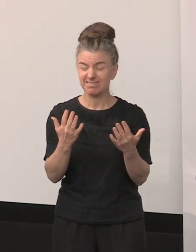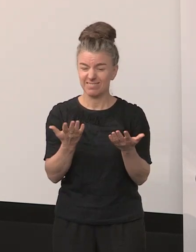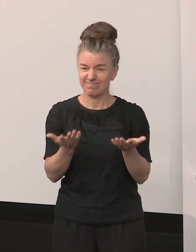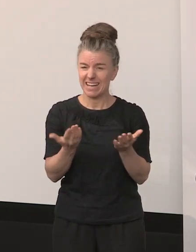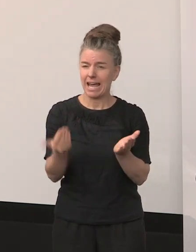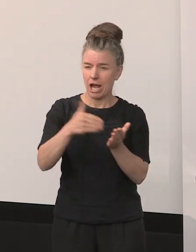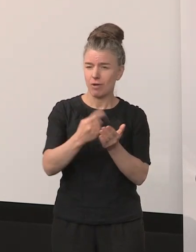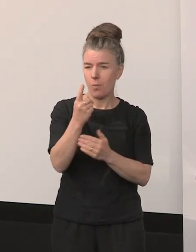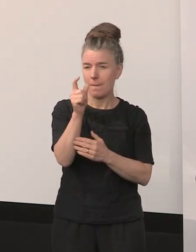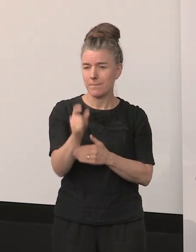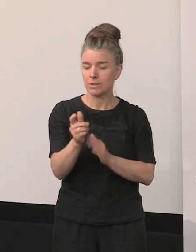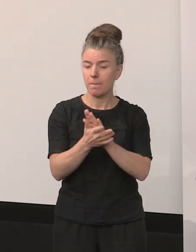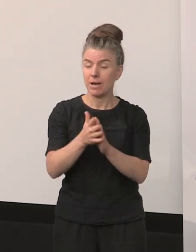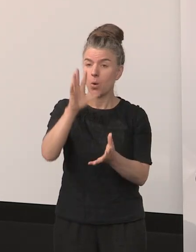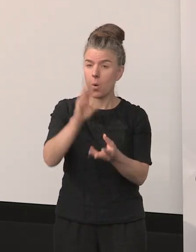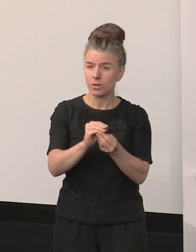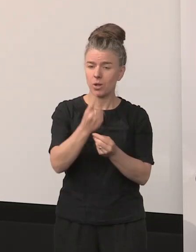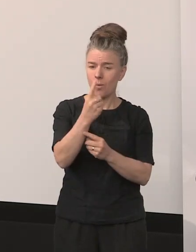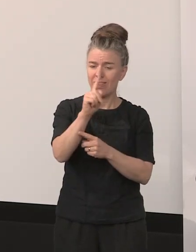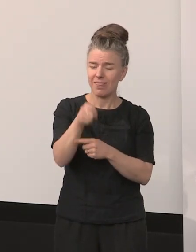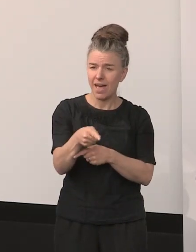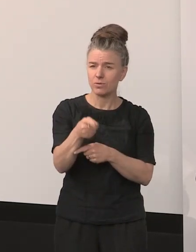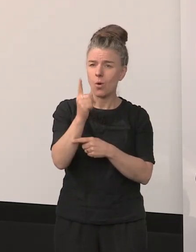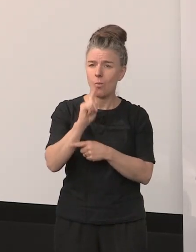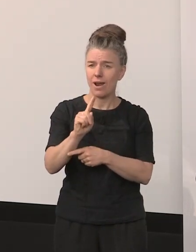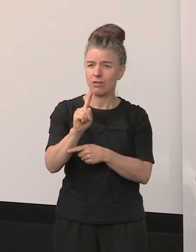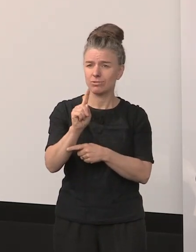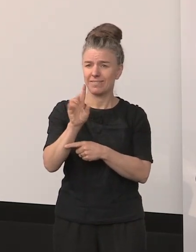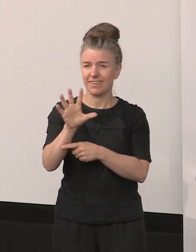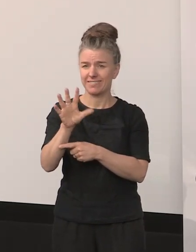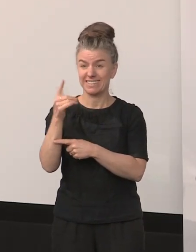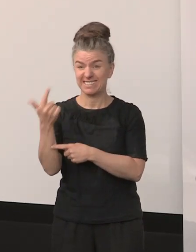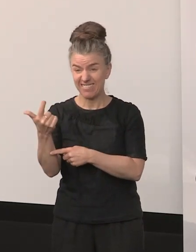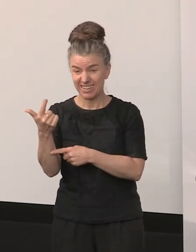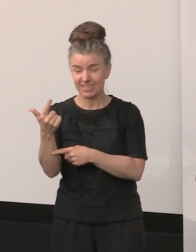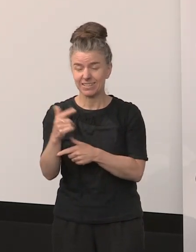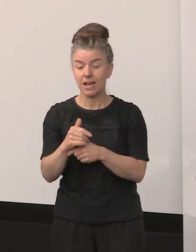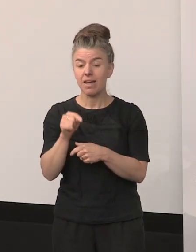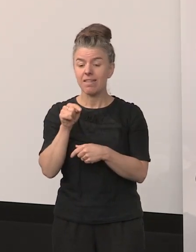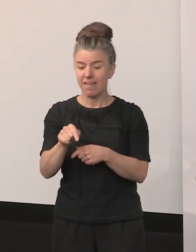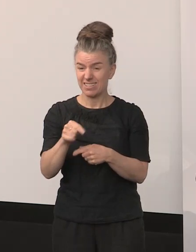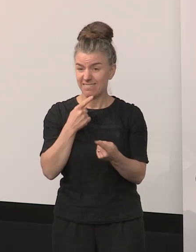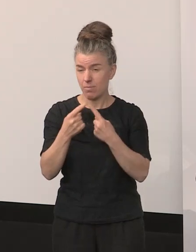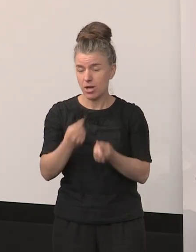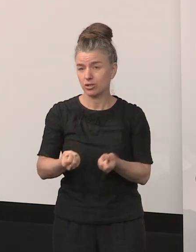then just to finish off with our confirmed numbers obviously have increased by